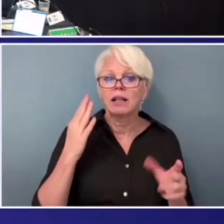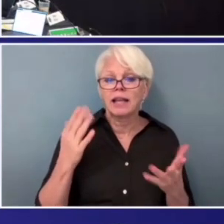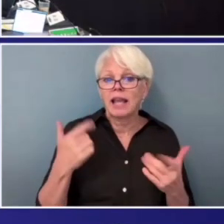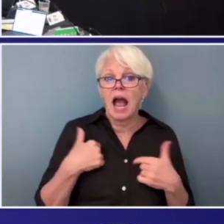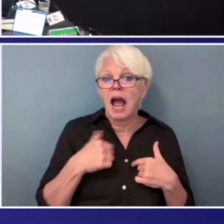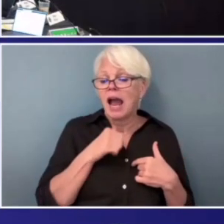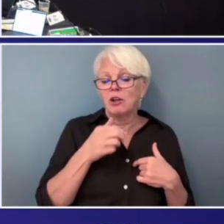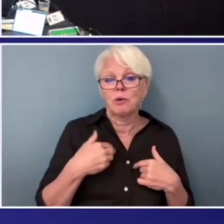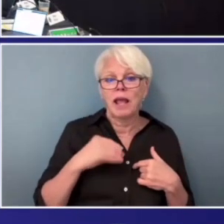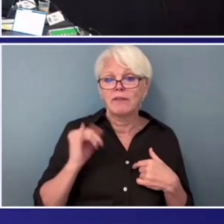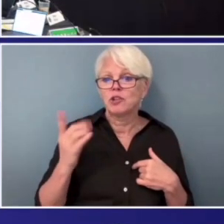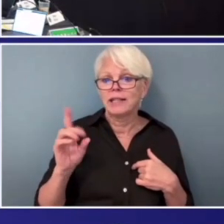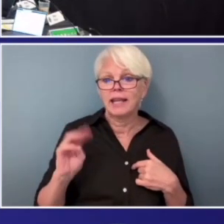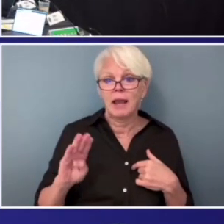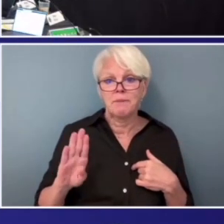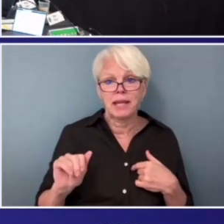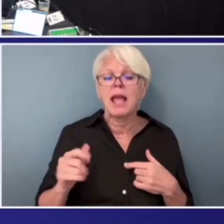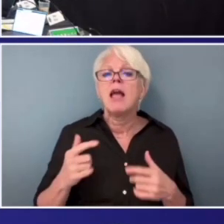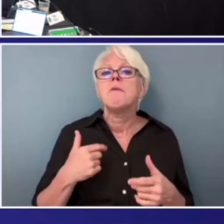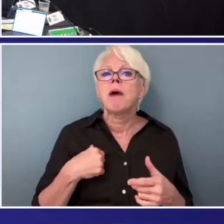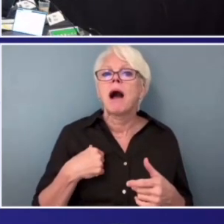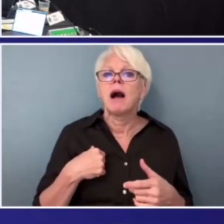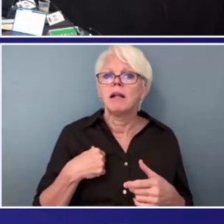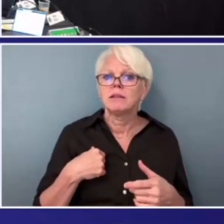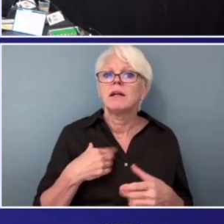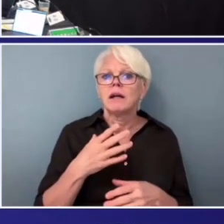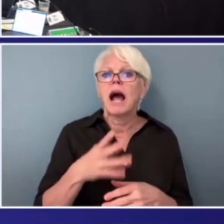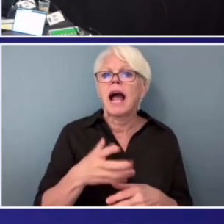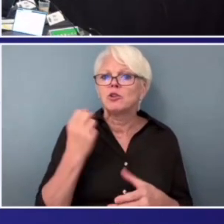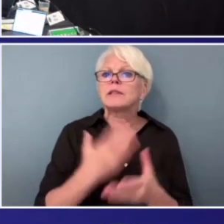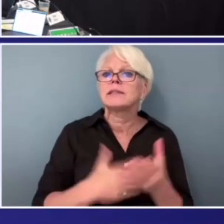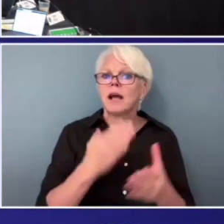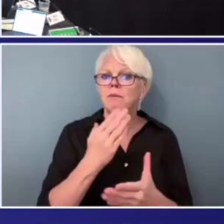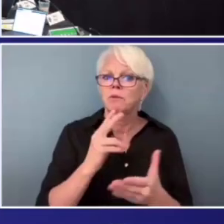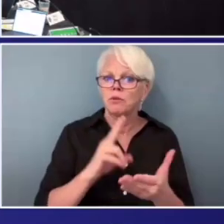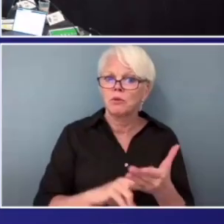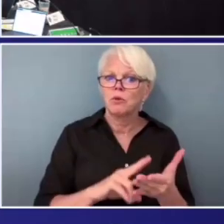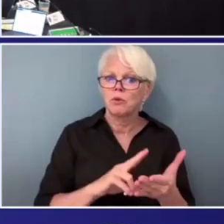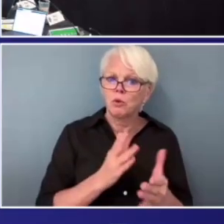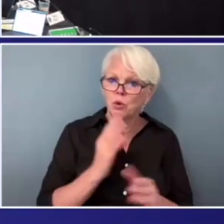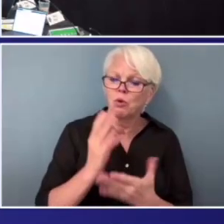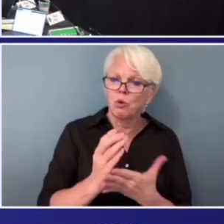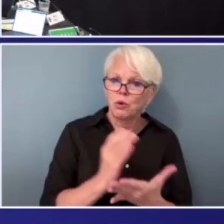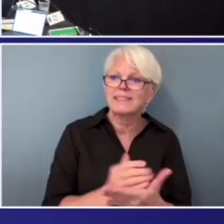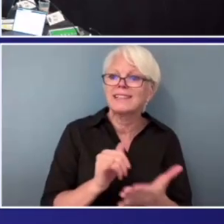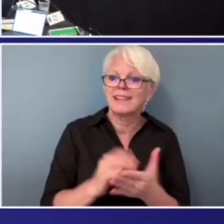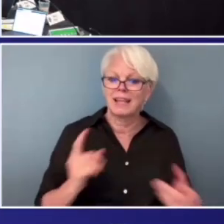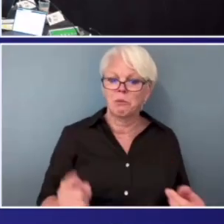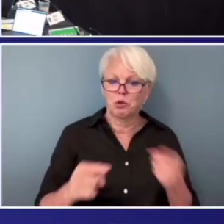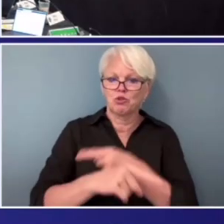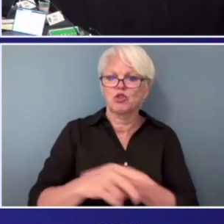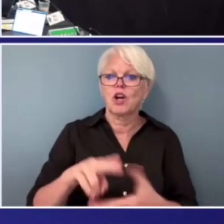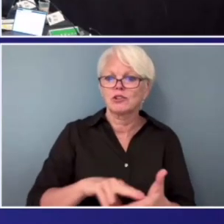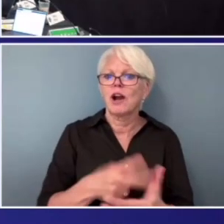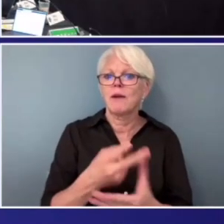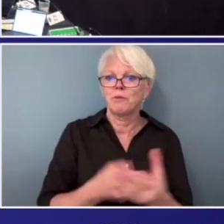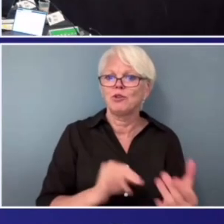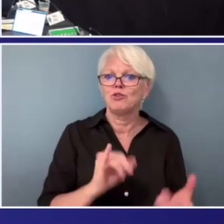but I took some courses that were cross-enrolled between JD and MBA students. Obviously, for that only counted towards my law degree. That counted towards their